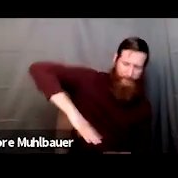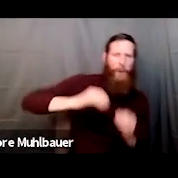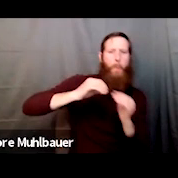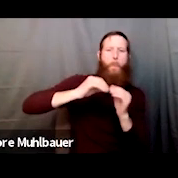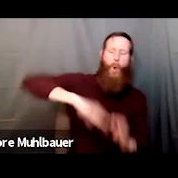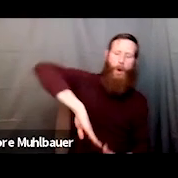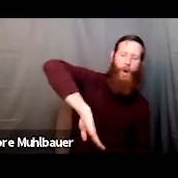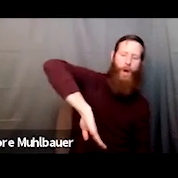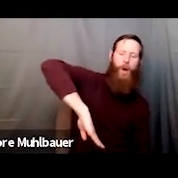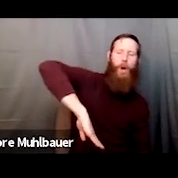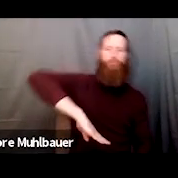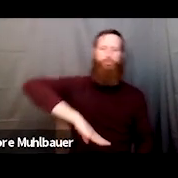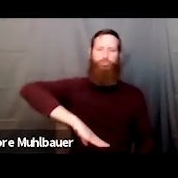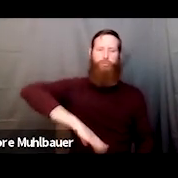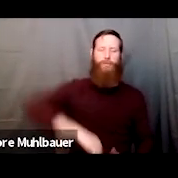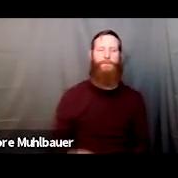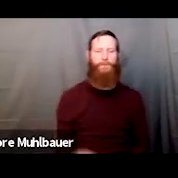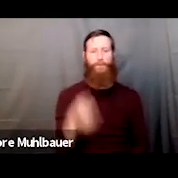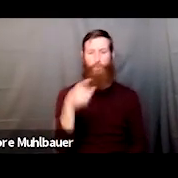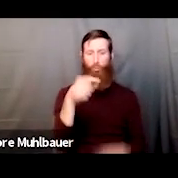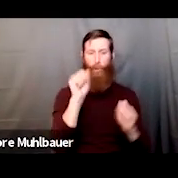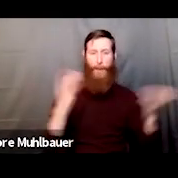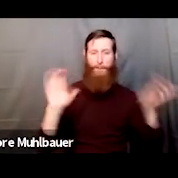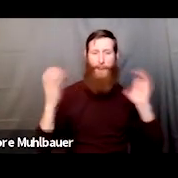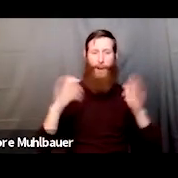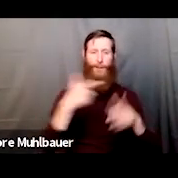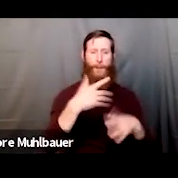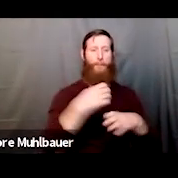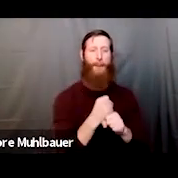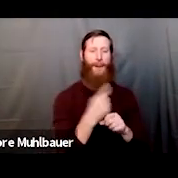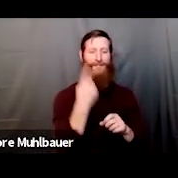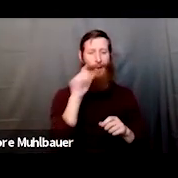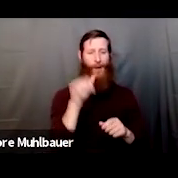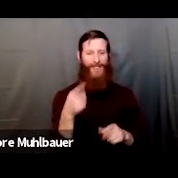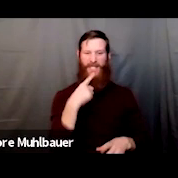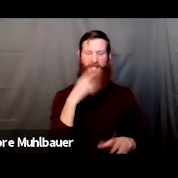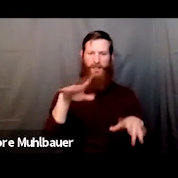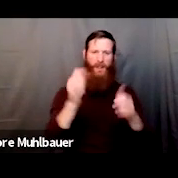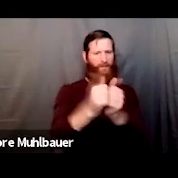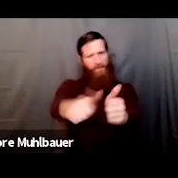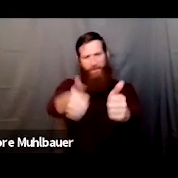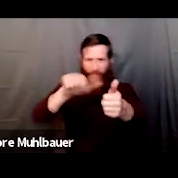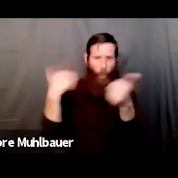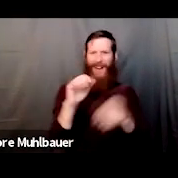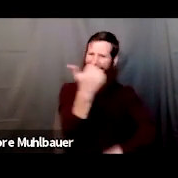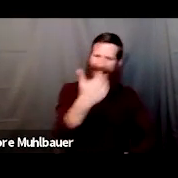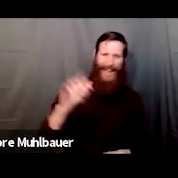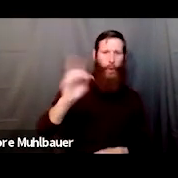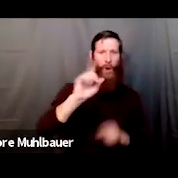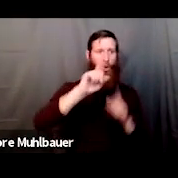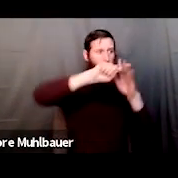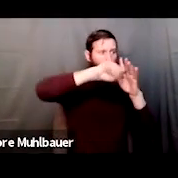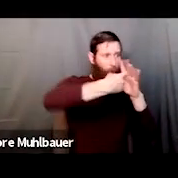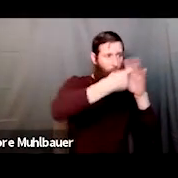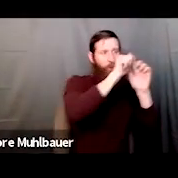but maybe you could travel in the less steep areas. You can compare that with the bottom line on the bottom here where it says stay away from anywhere that avalanches could start, run or stop